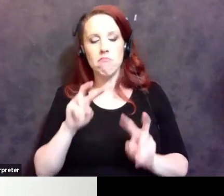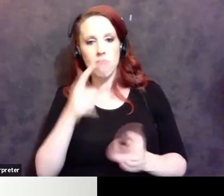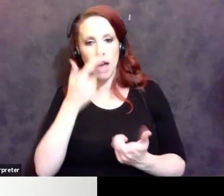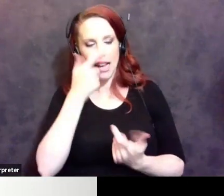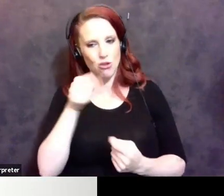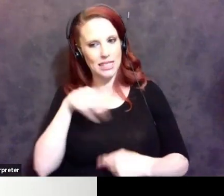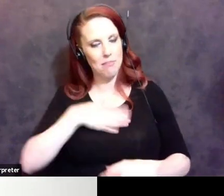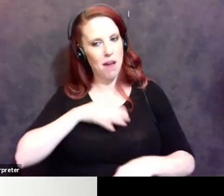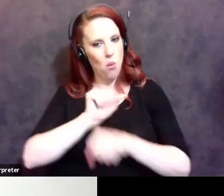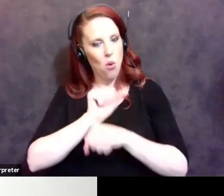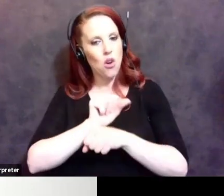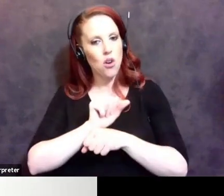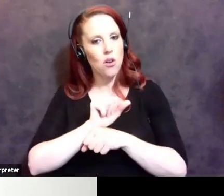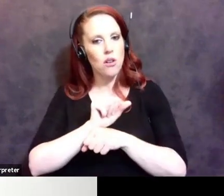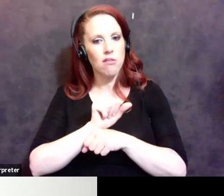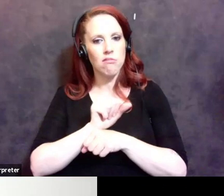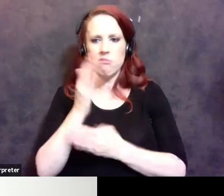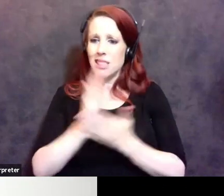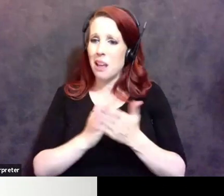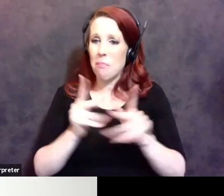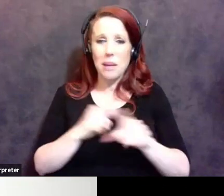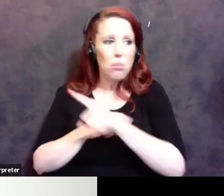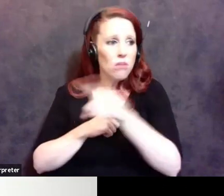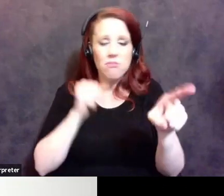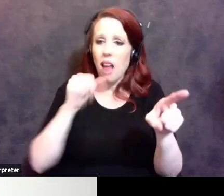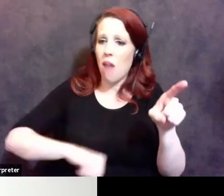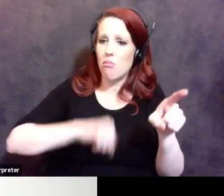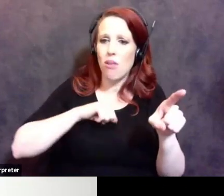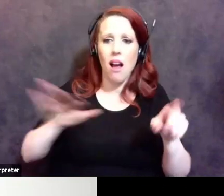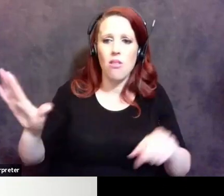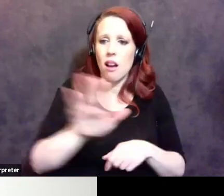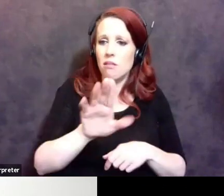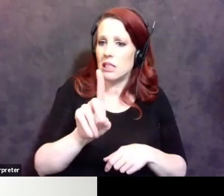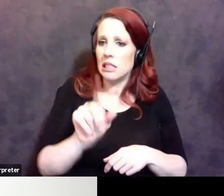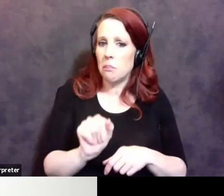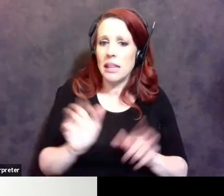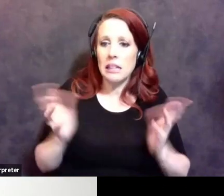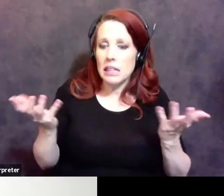are some people who are not proud of their disability. They may have acquired it later